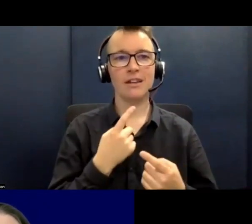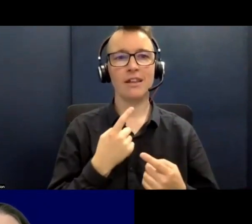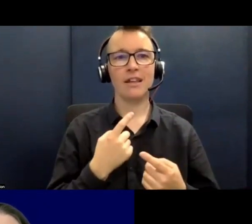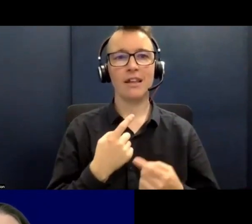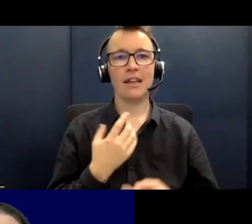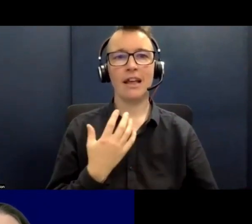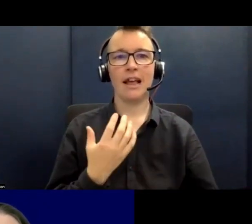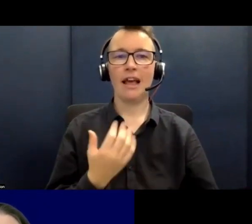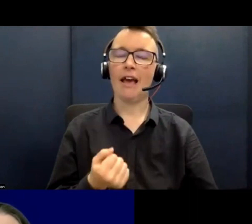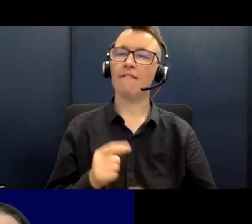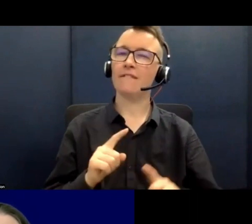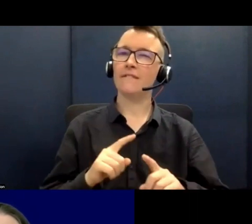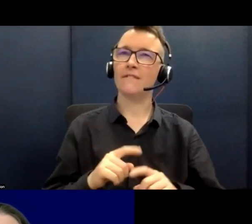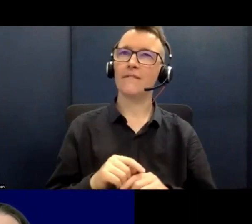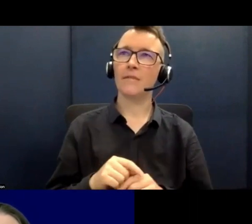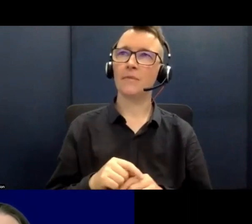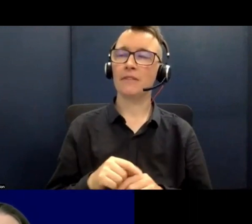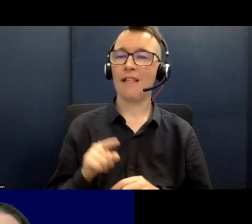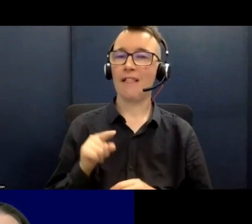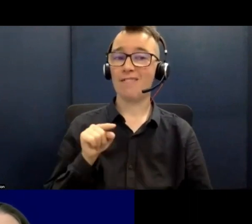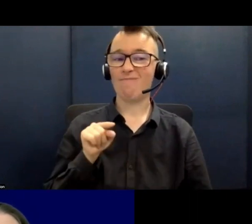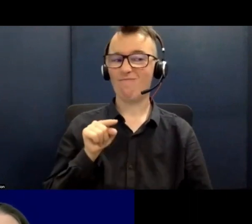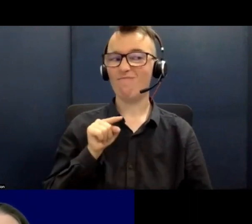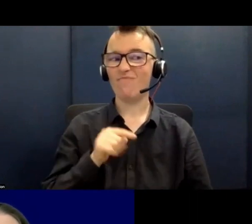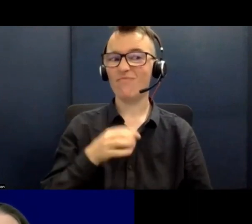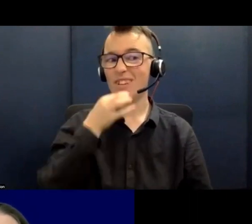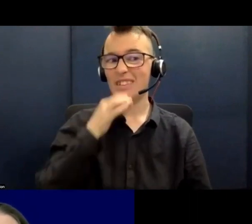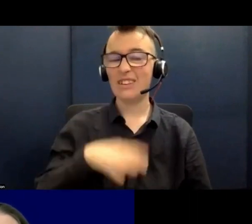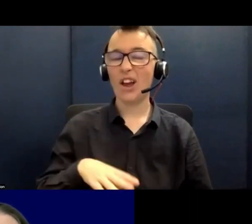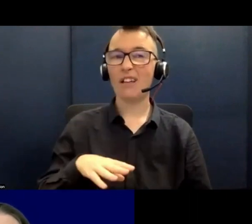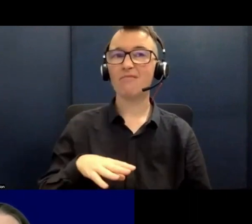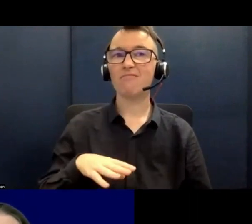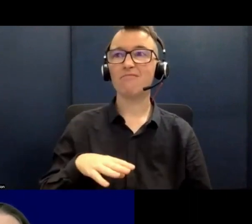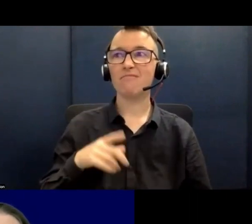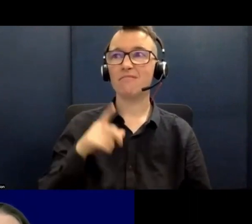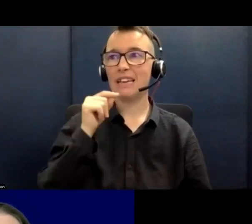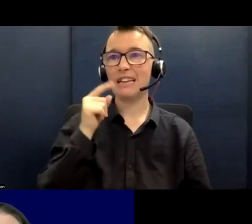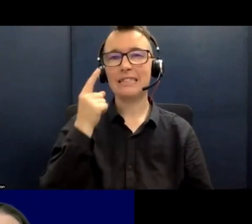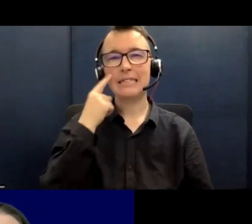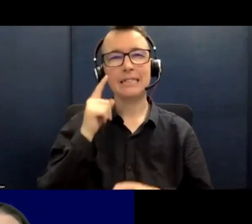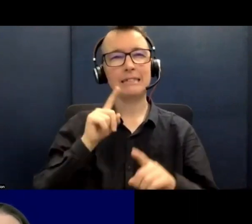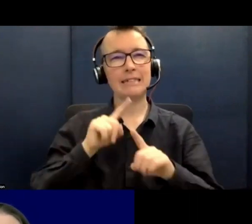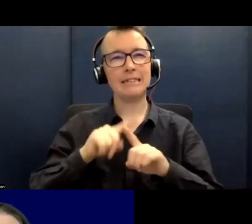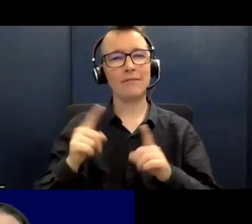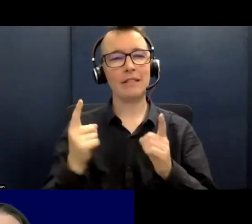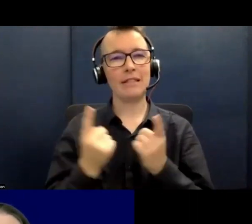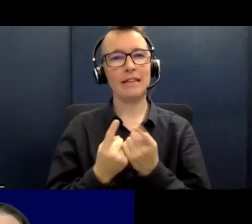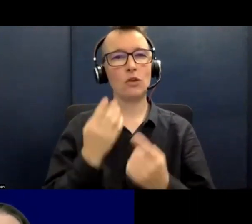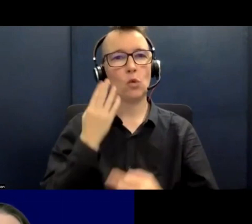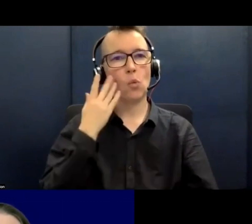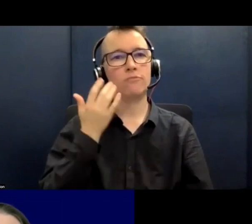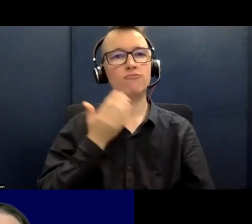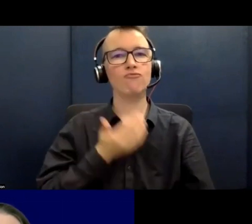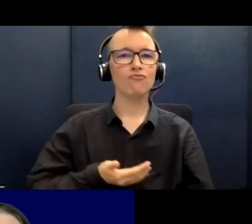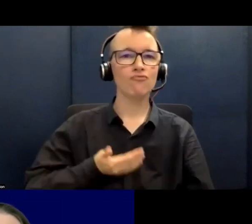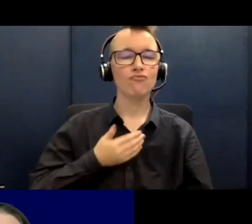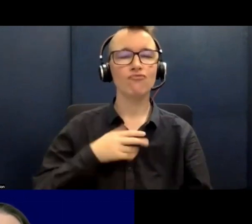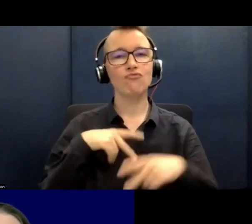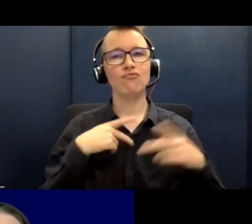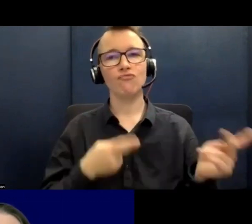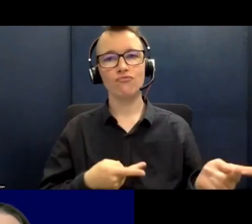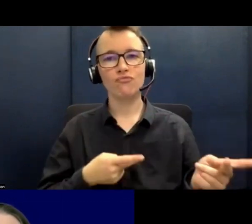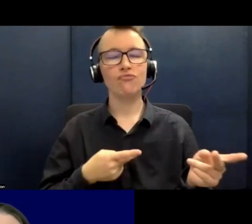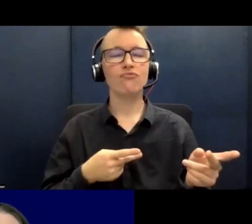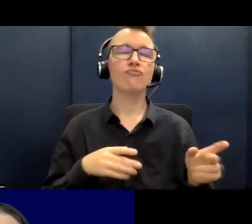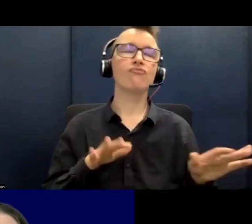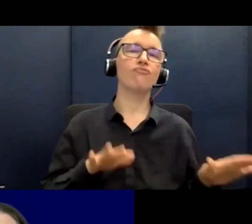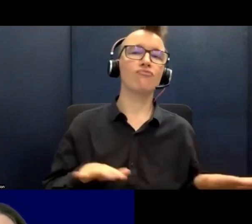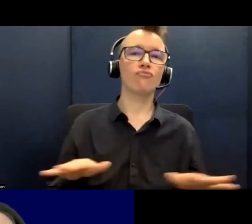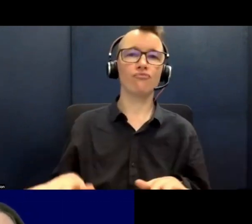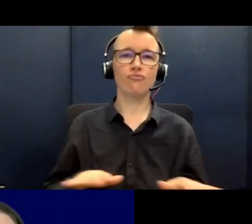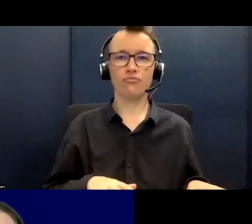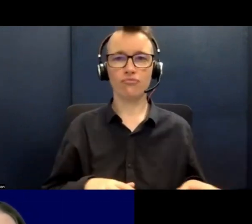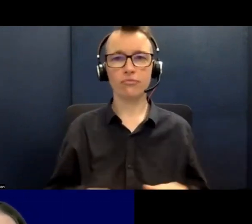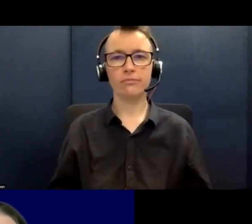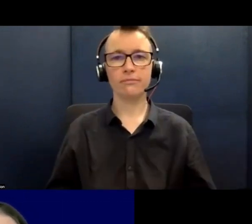side of vision to this child when you present it, when you assess them in ideal testing conditions.